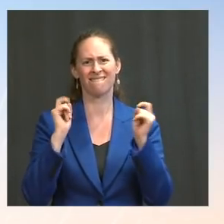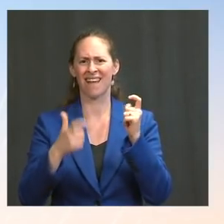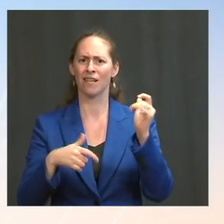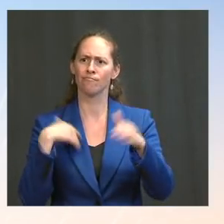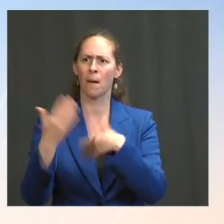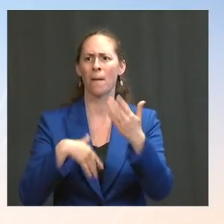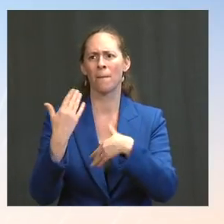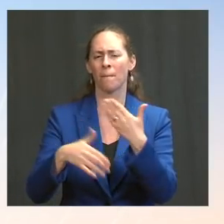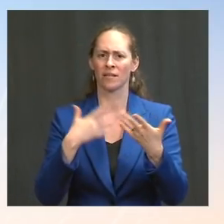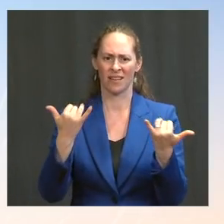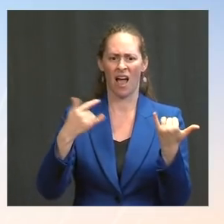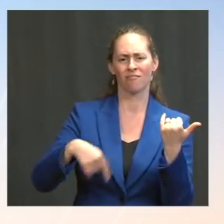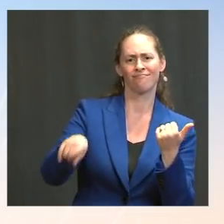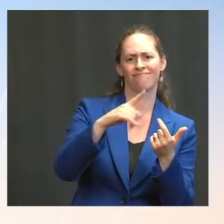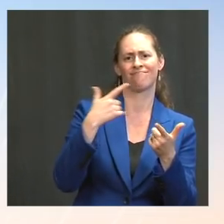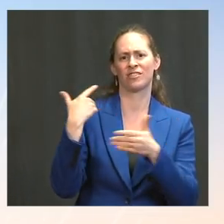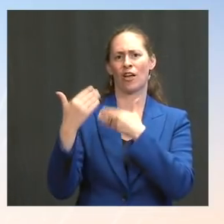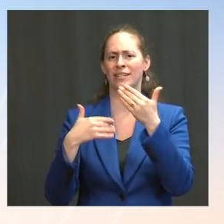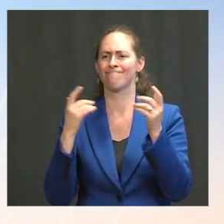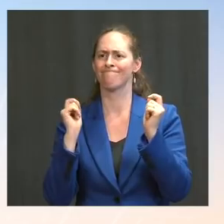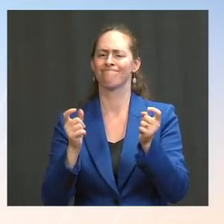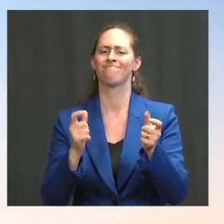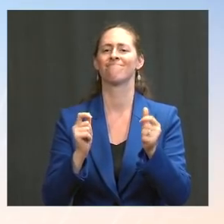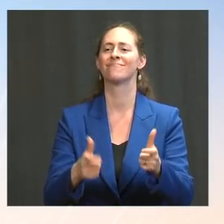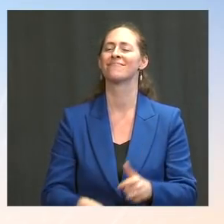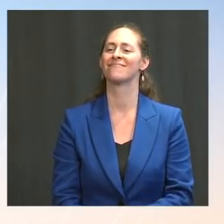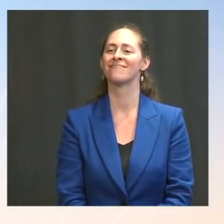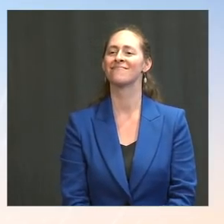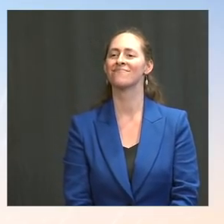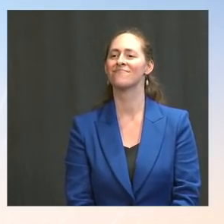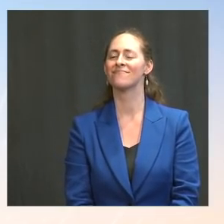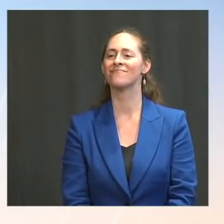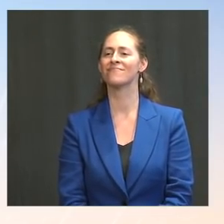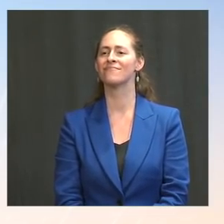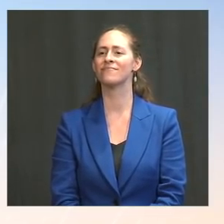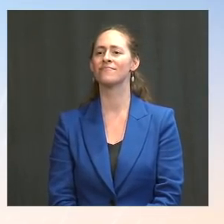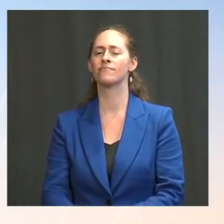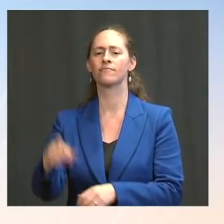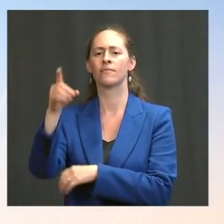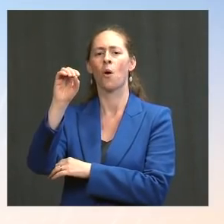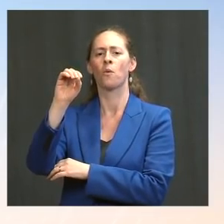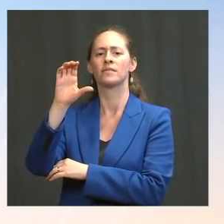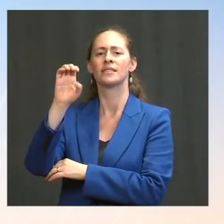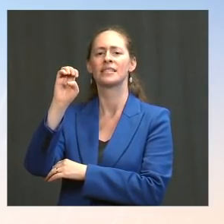Also this week: Notably, we saw the OECD reach an agreement with 130 countries